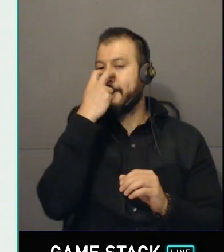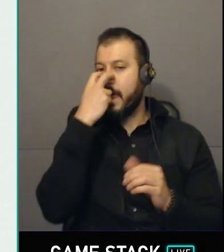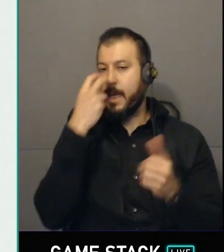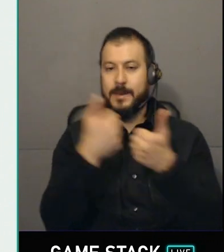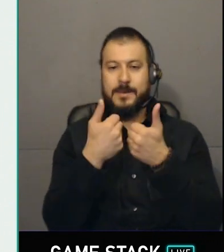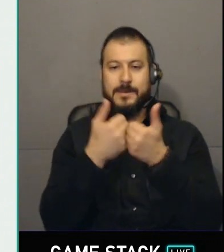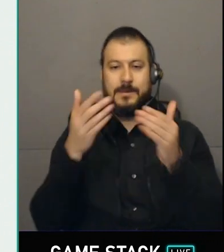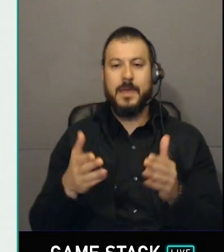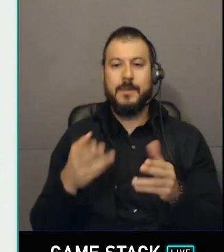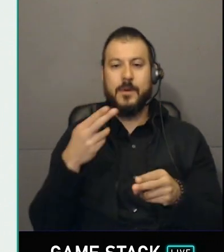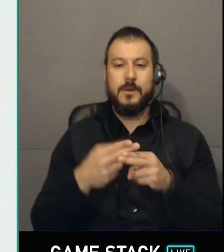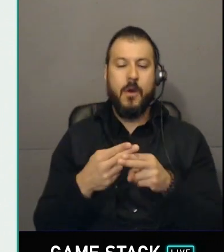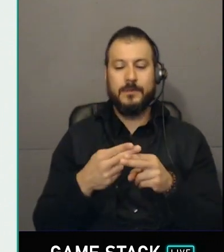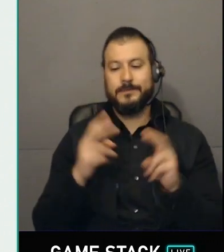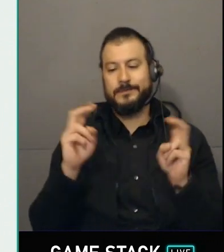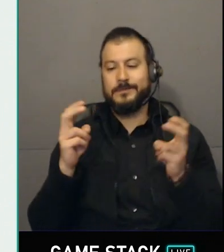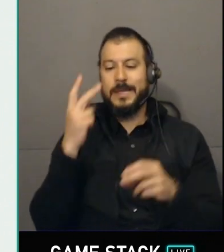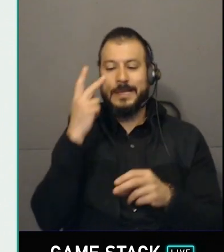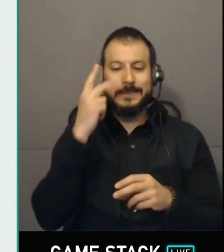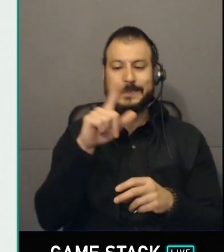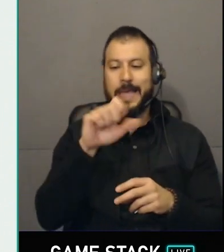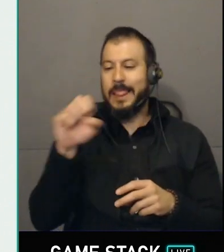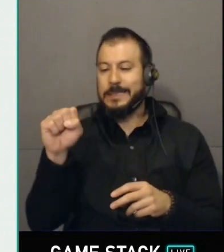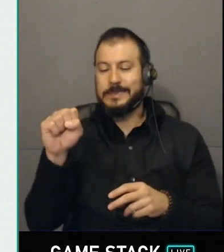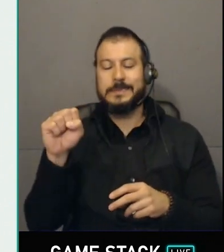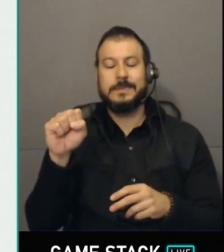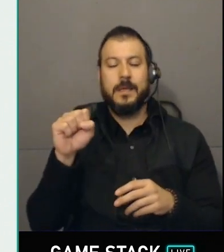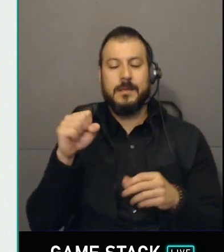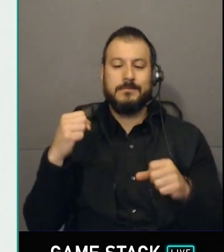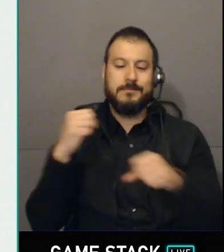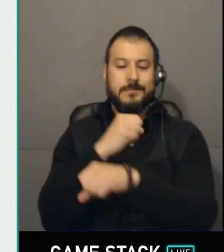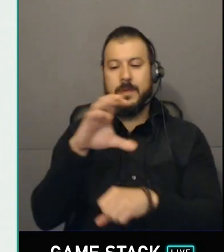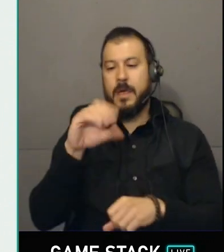Sightless Combat, to come up with ways to give